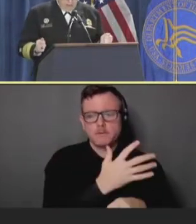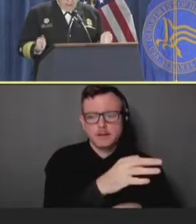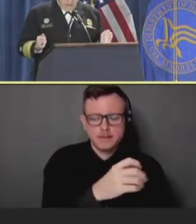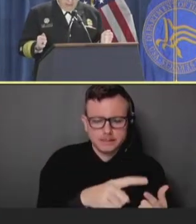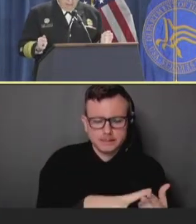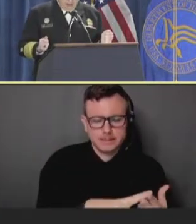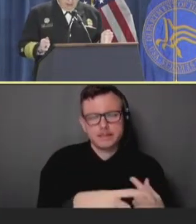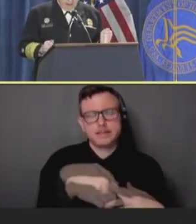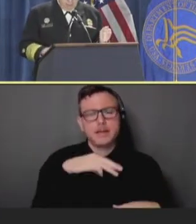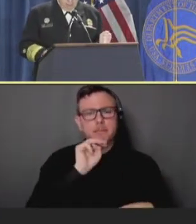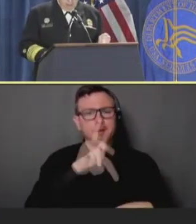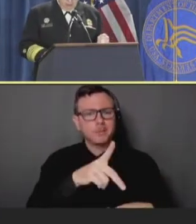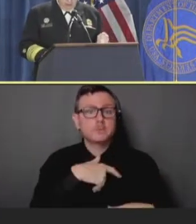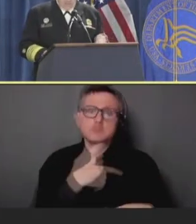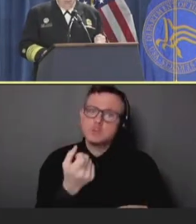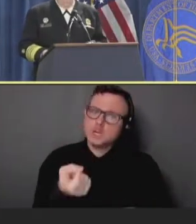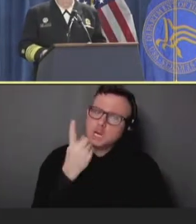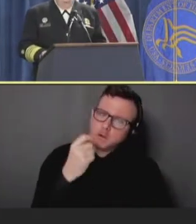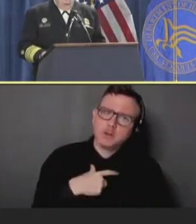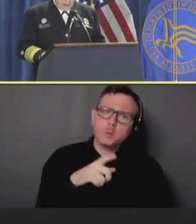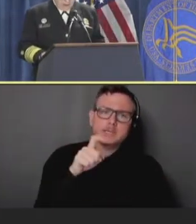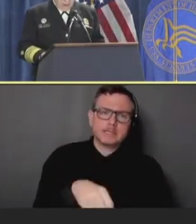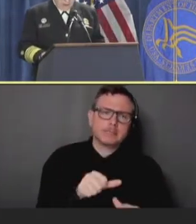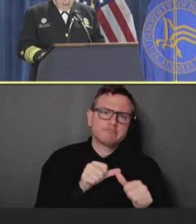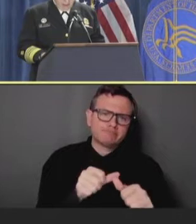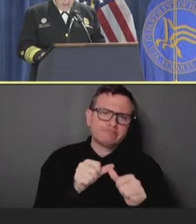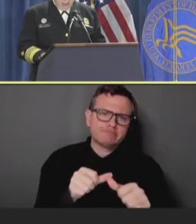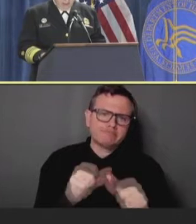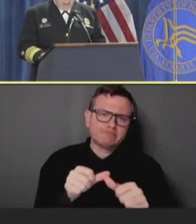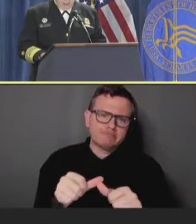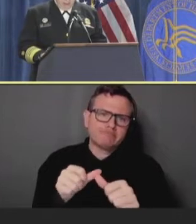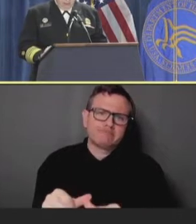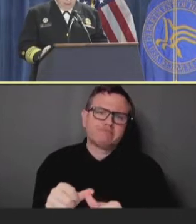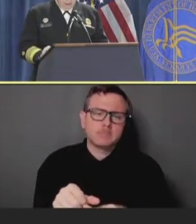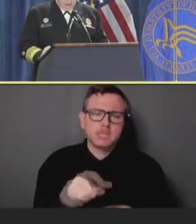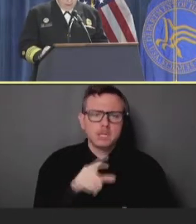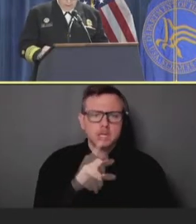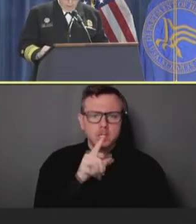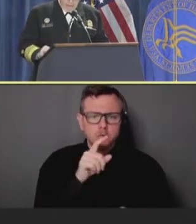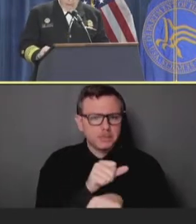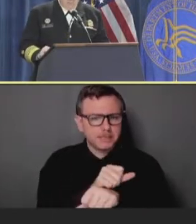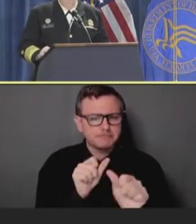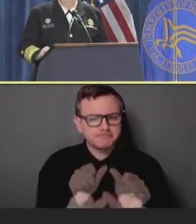steadfast in the prevention of other infectious diseases such as influenza; influenza is still